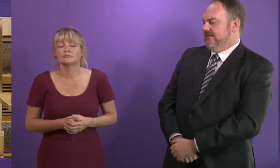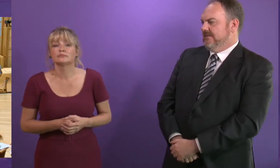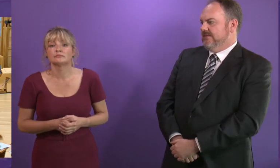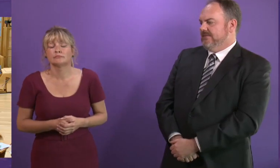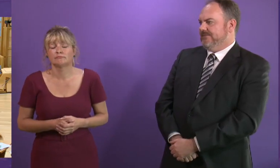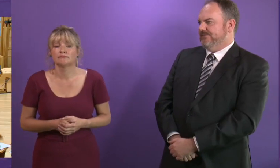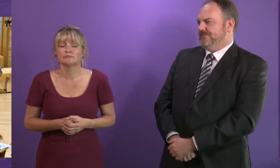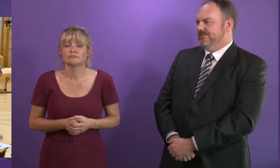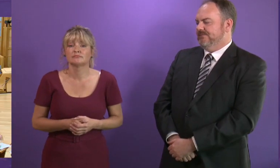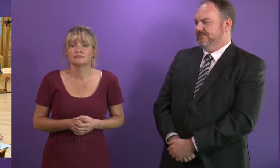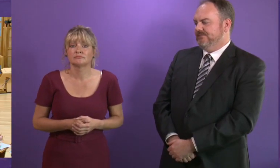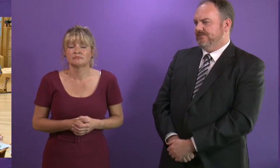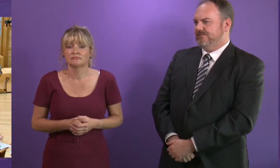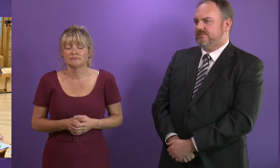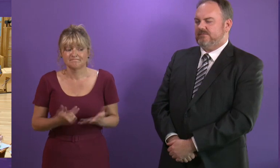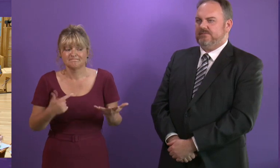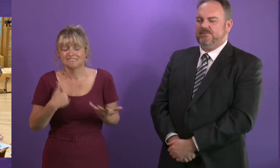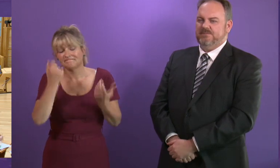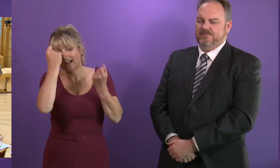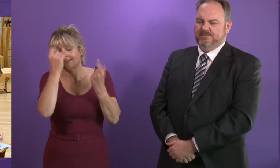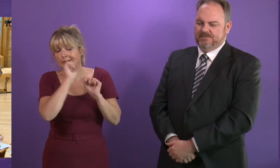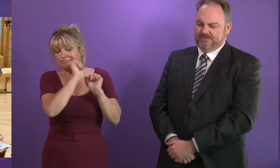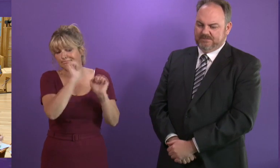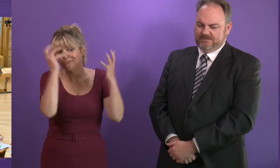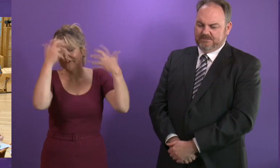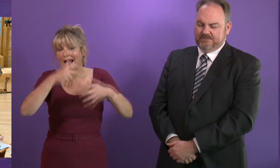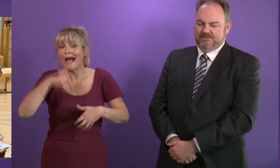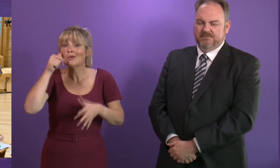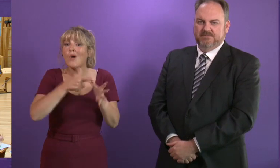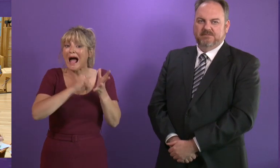I share those concerns. I know that Asda has responded to some of the MSPs who have raised